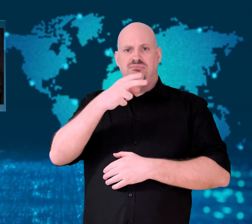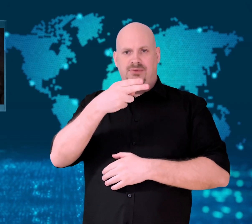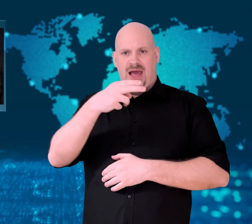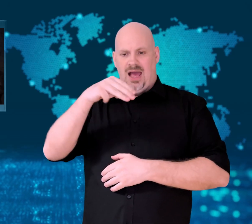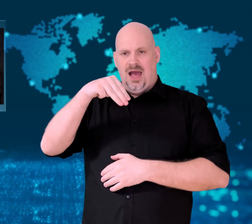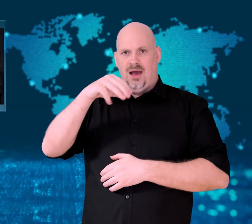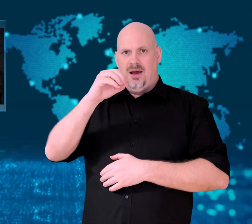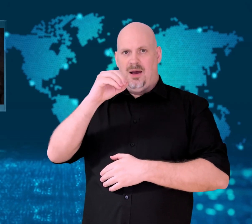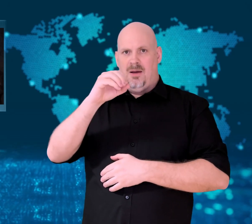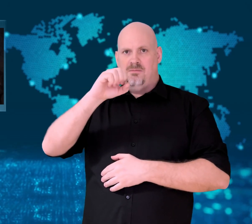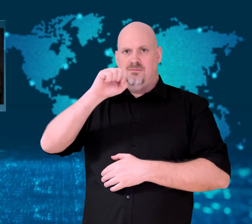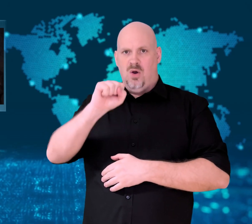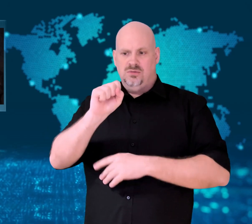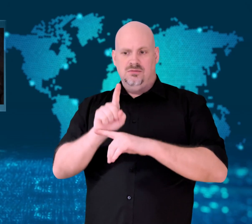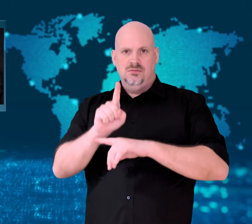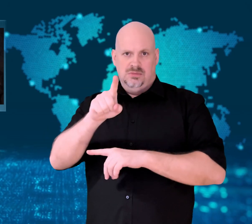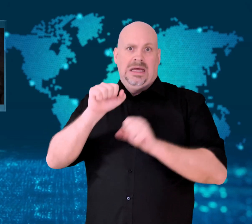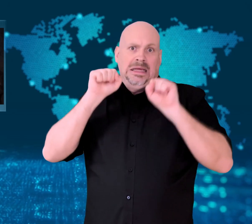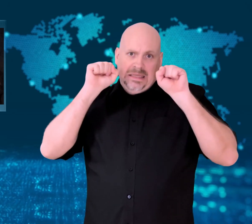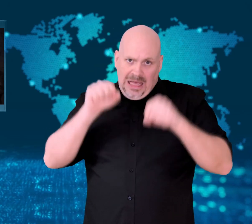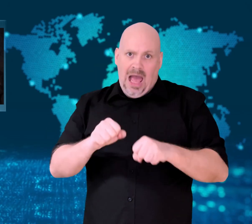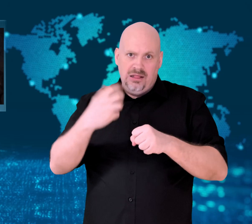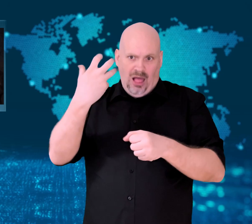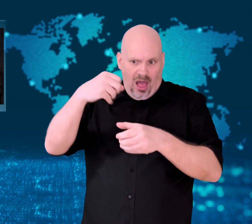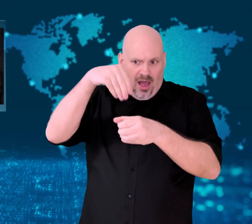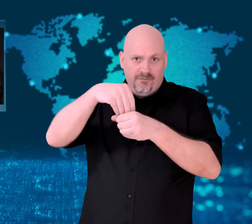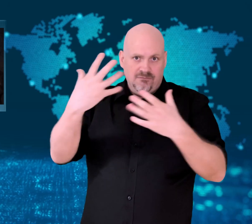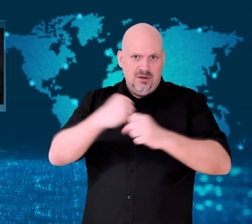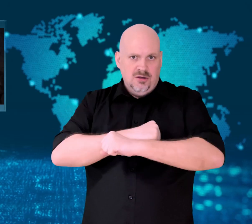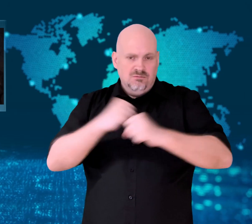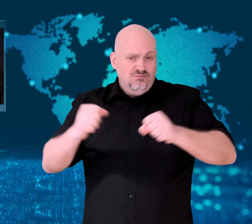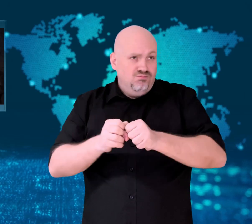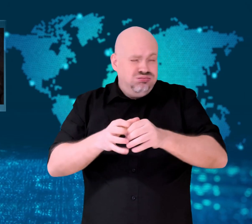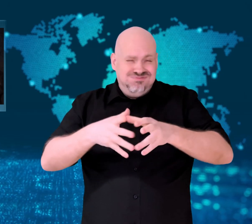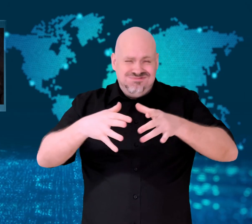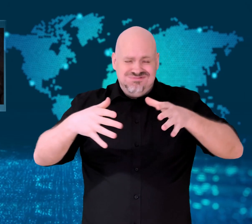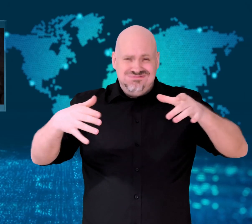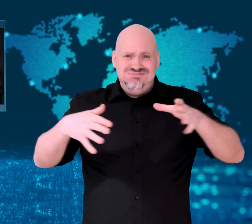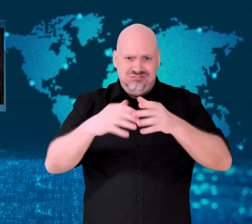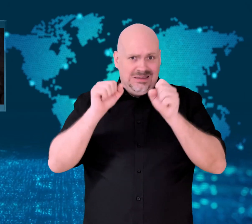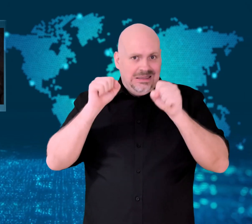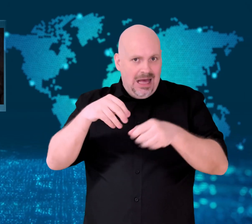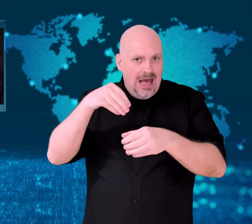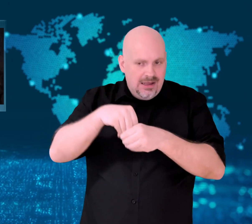Pakistan confirmed that the missile was unarmed. Reportedly,